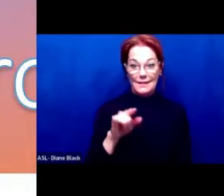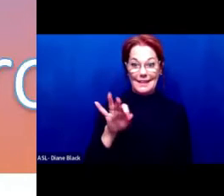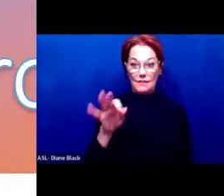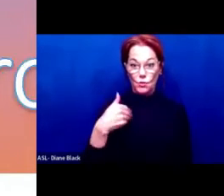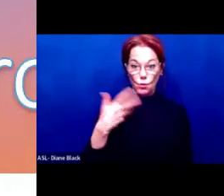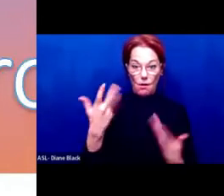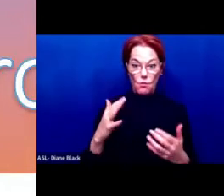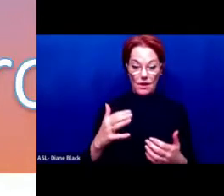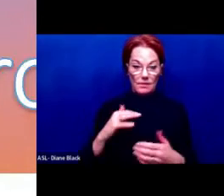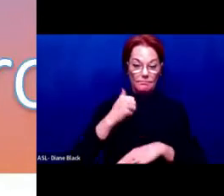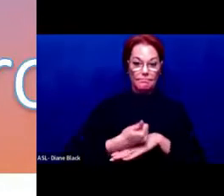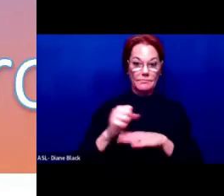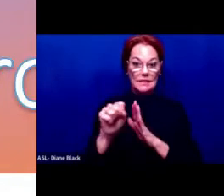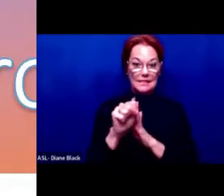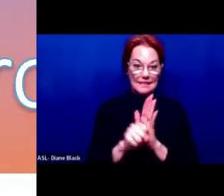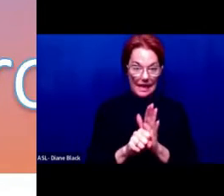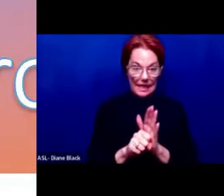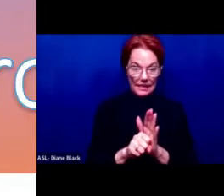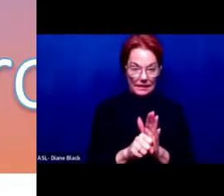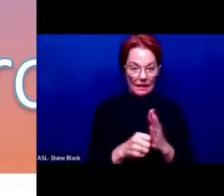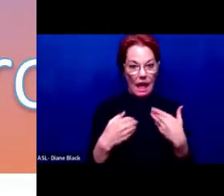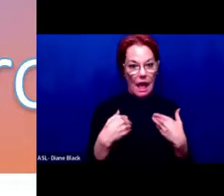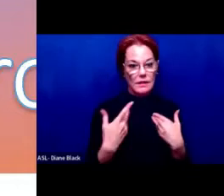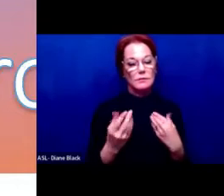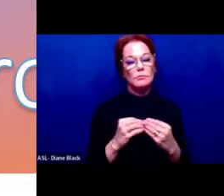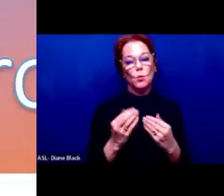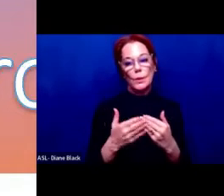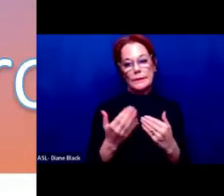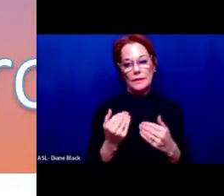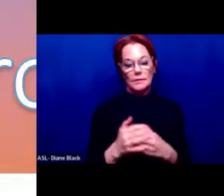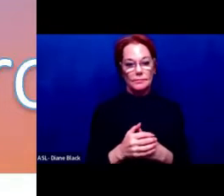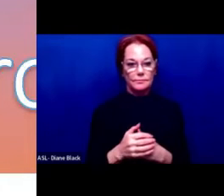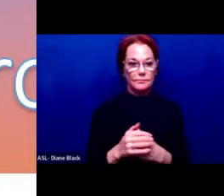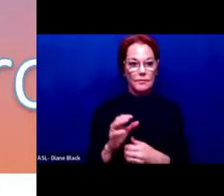much easier lift from there. It could be an MOU or MOA, I've seen both.